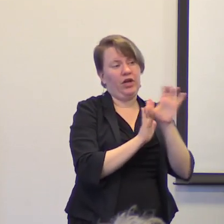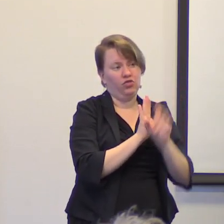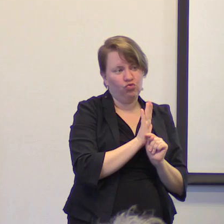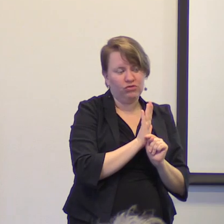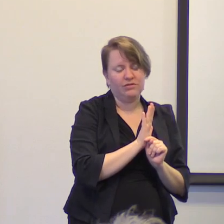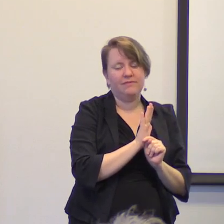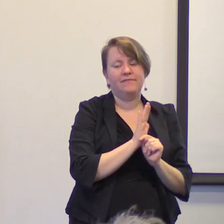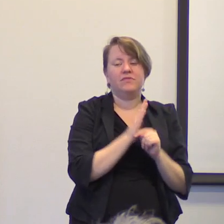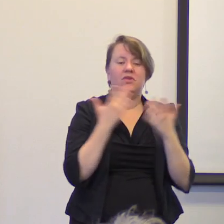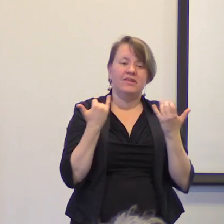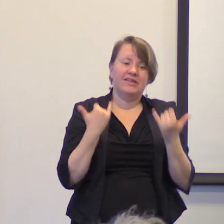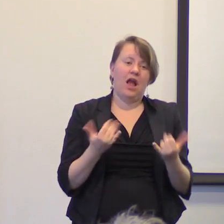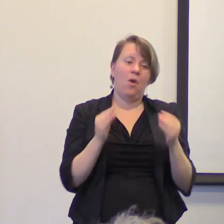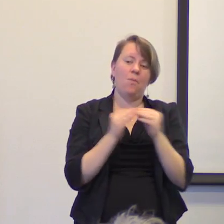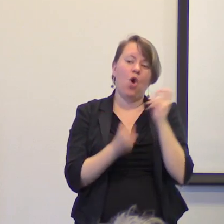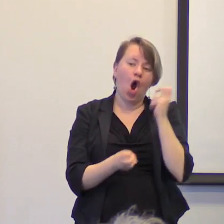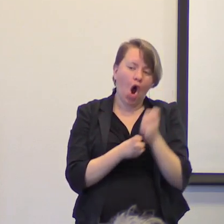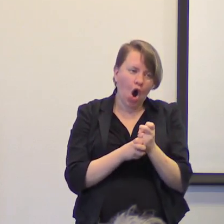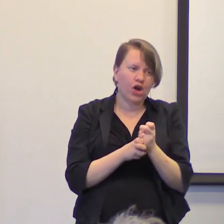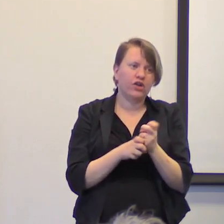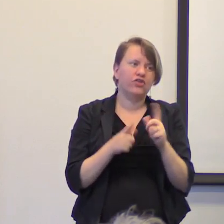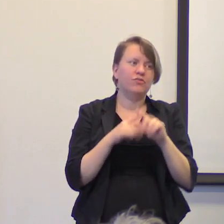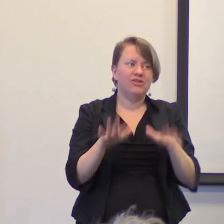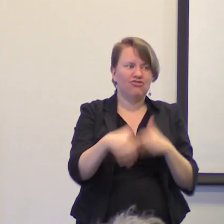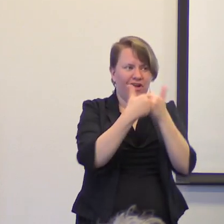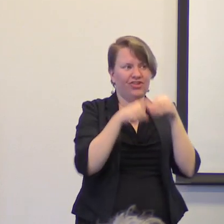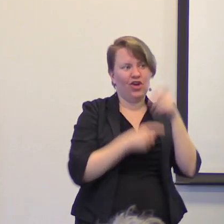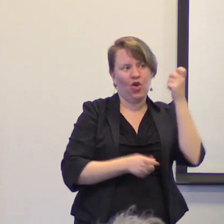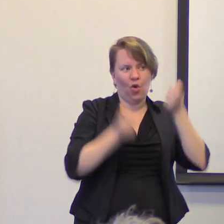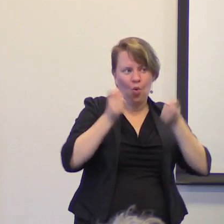This is now a much harder order to be able to challenge in court. It's now less clear.